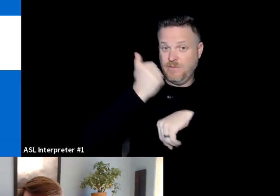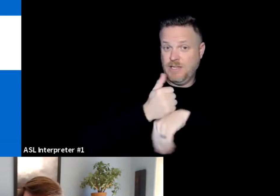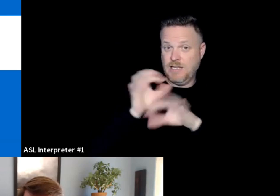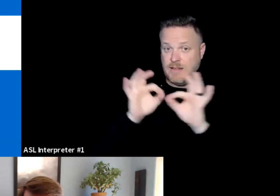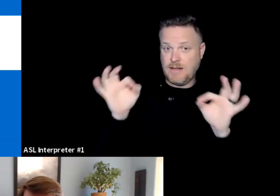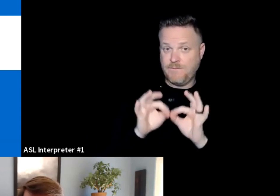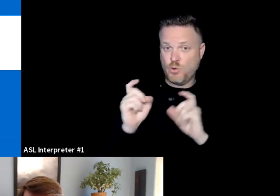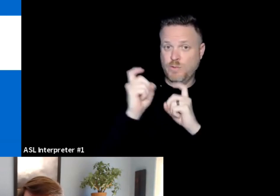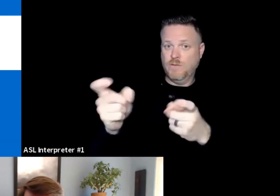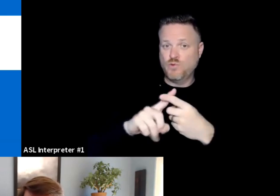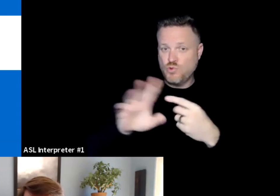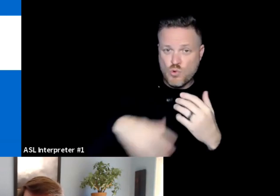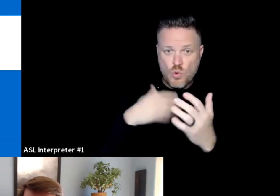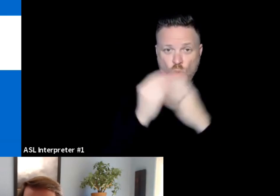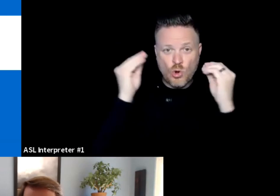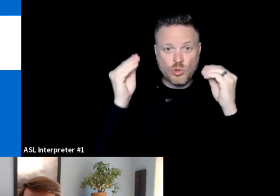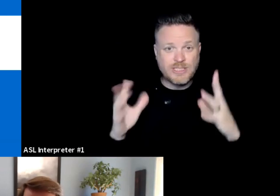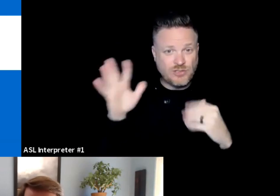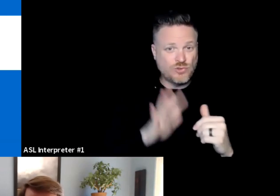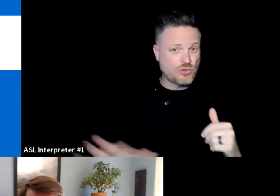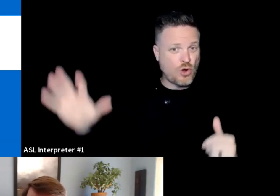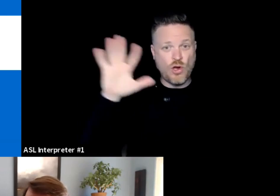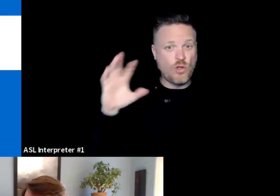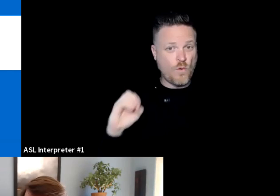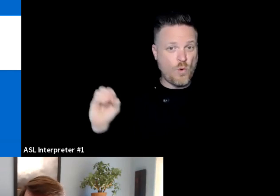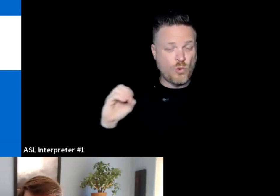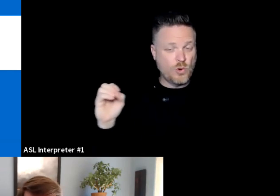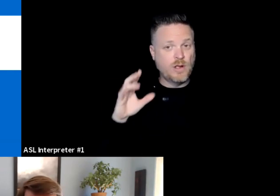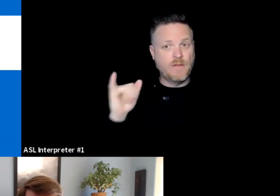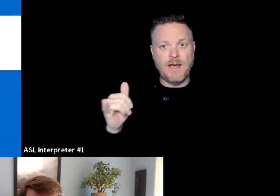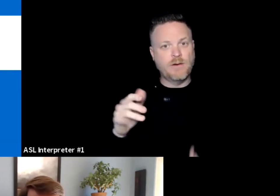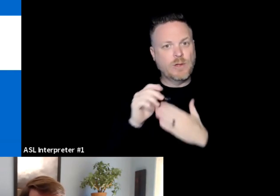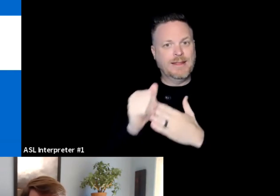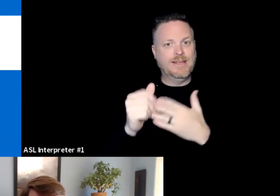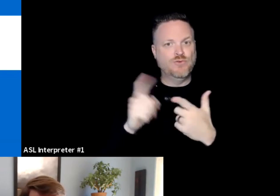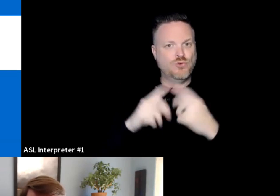teachers throughout the state of Oregon will lead Not only to education, which Brenda rightly points